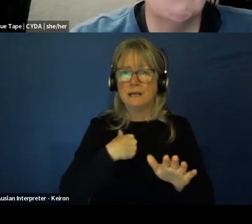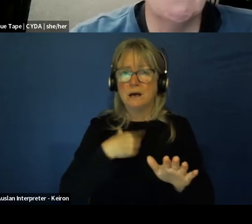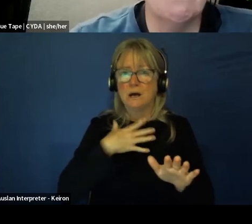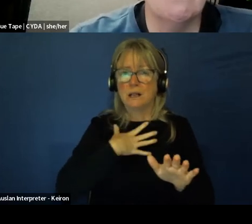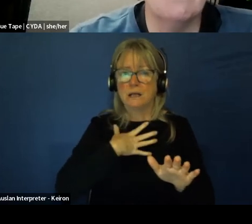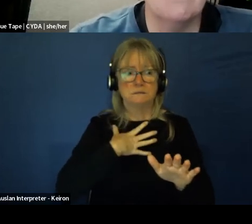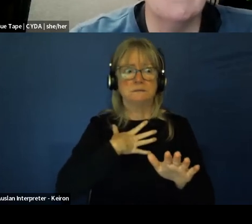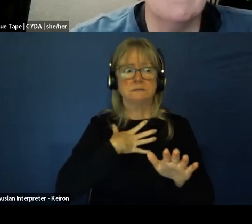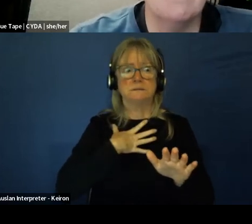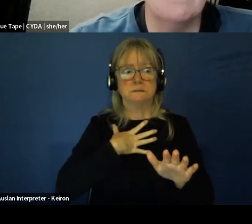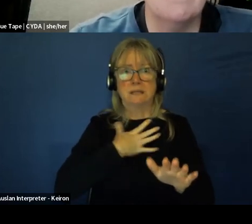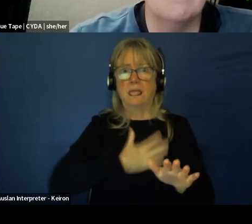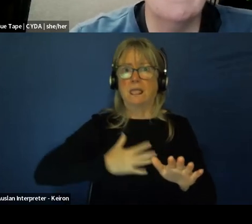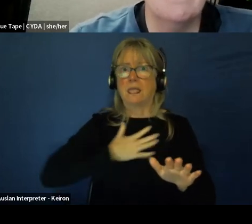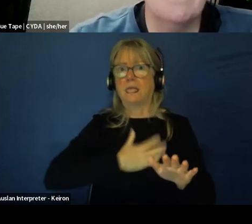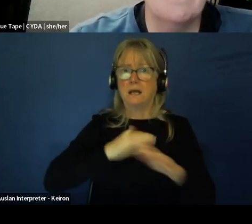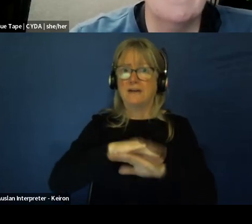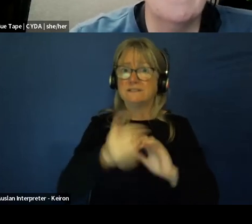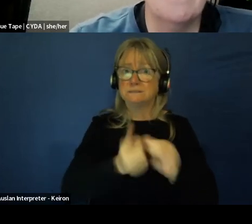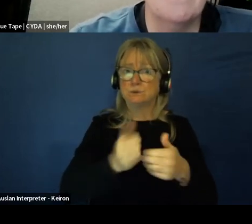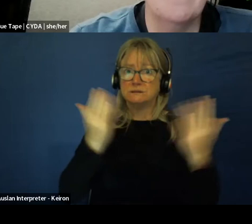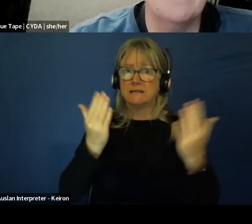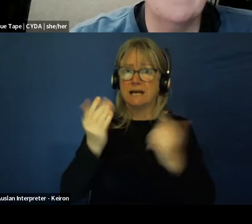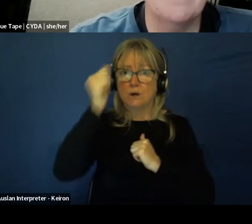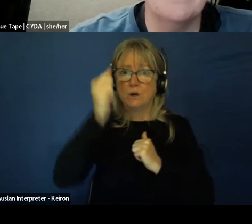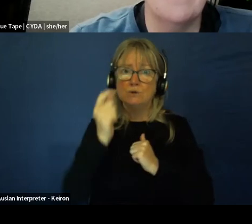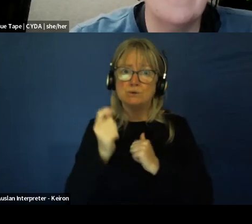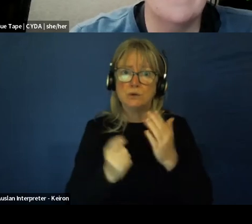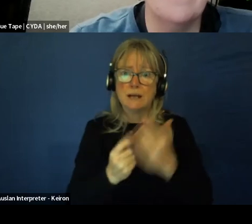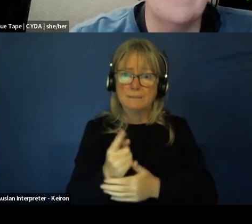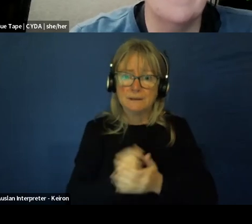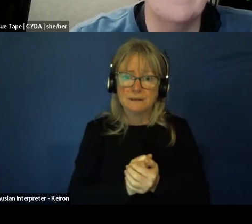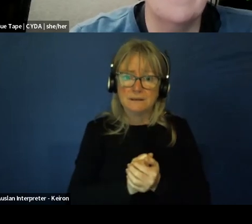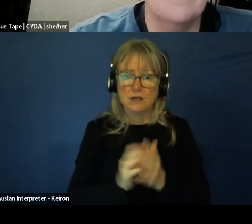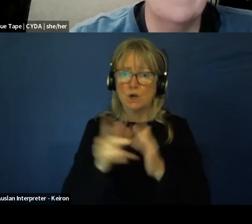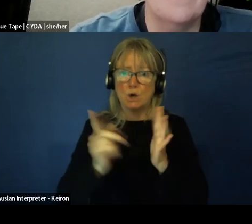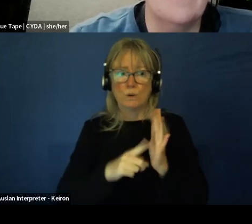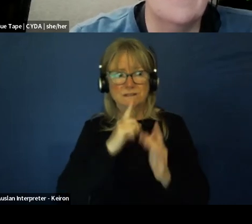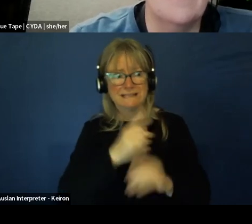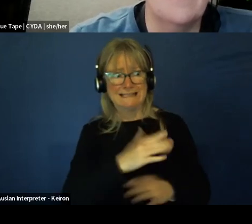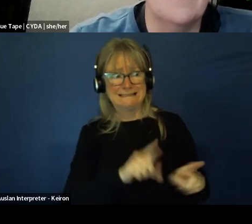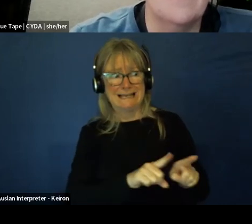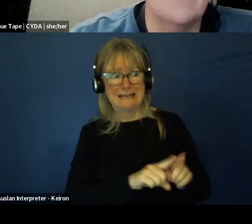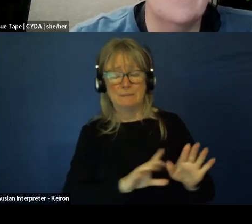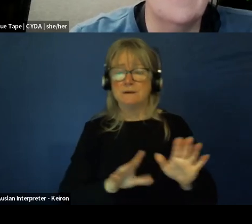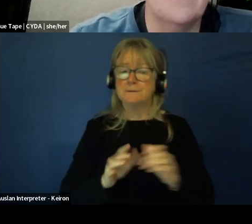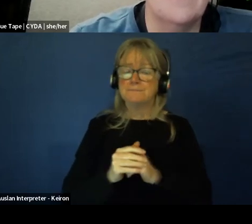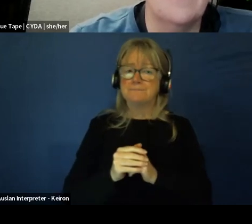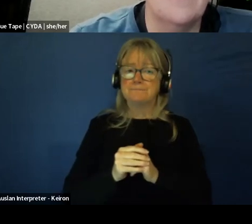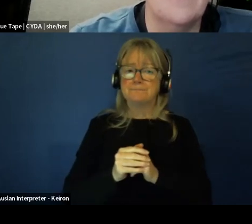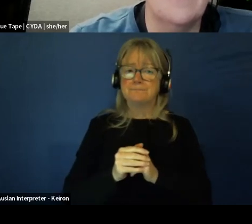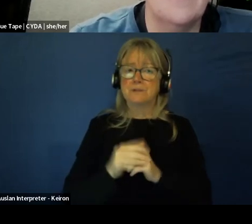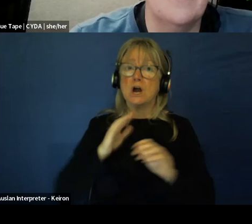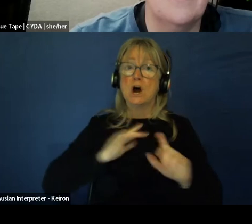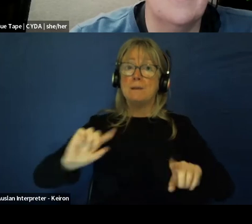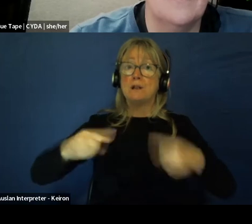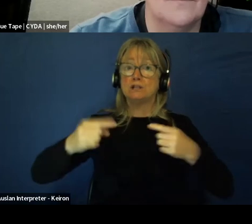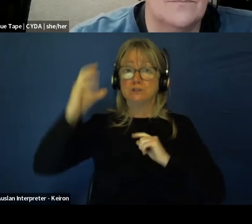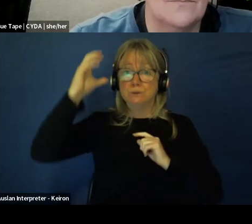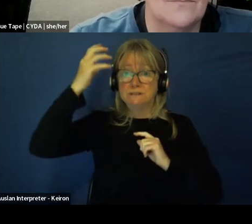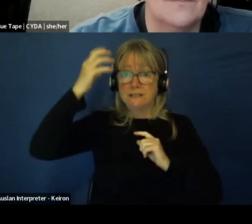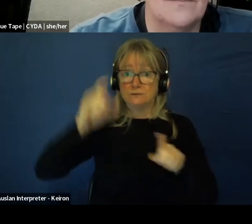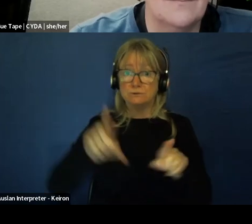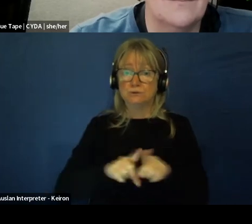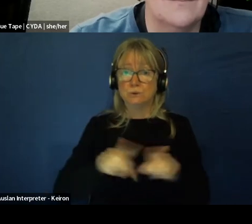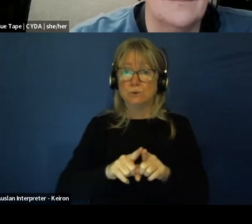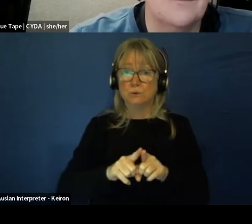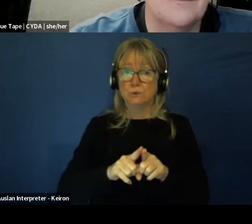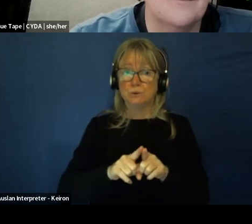I absolutely hated it having all those issues, and not supported. And on top of that, and I have, I'm actually allergic to the sun, so I haven't yet.